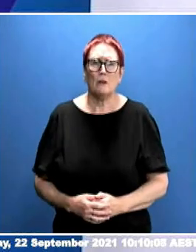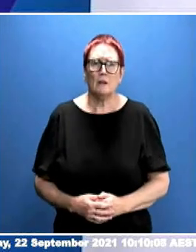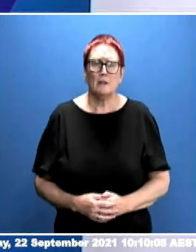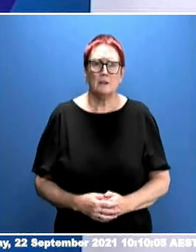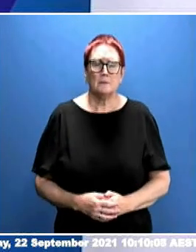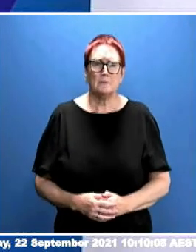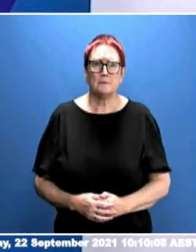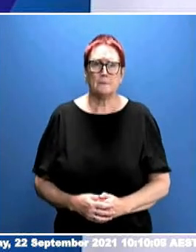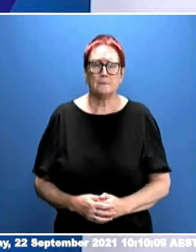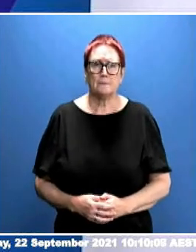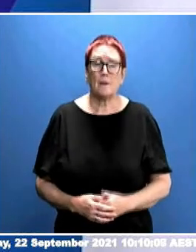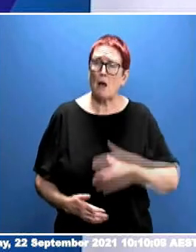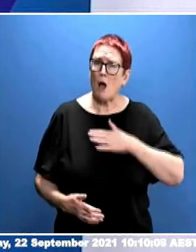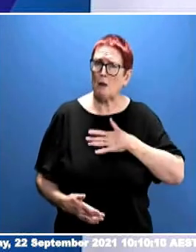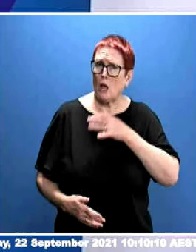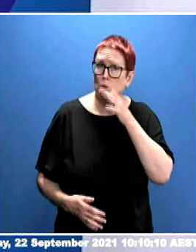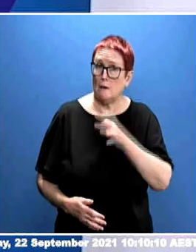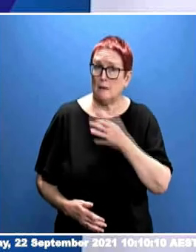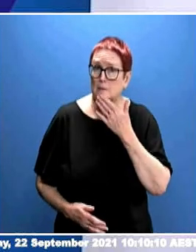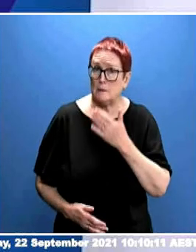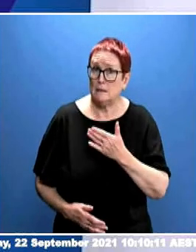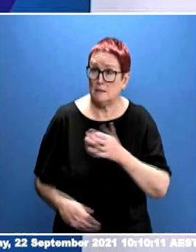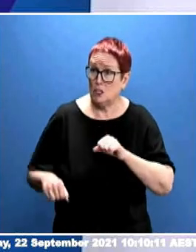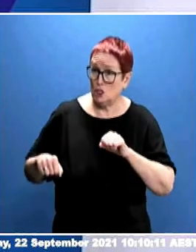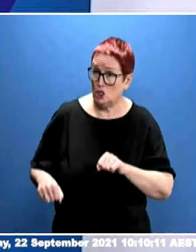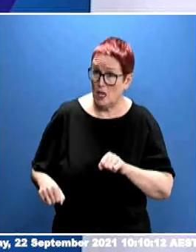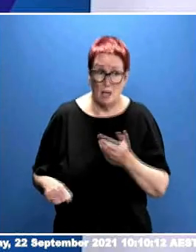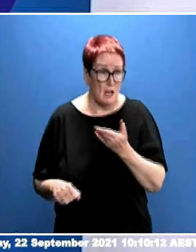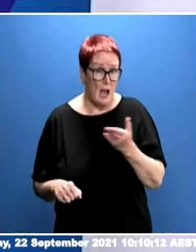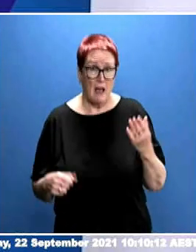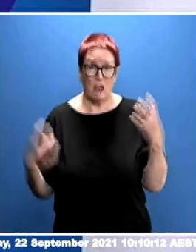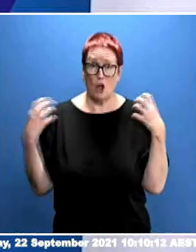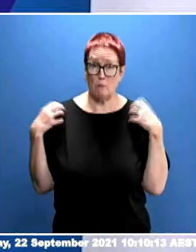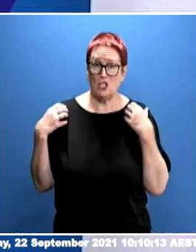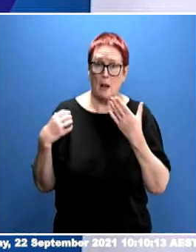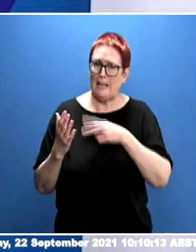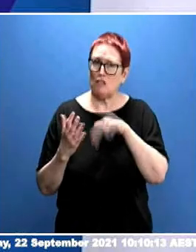evidence, but I would ask the Chair and Commissioners to look at two documents,